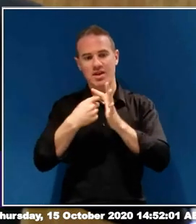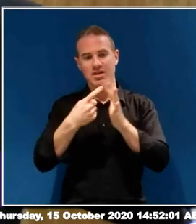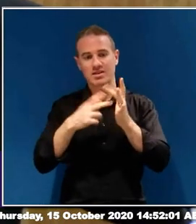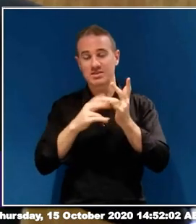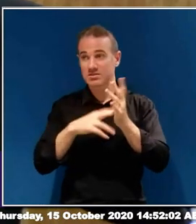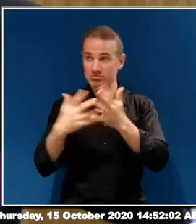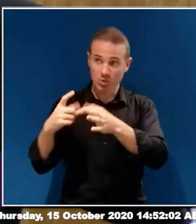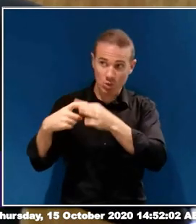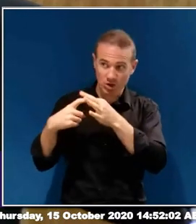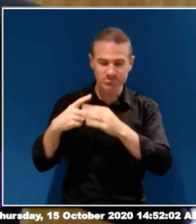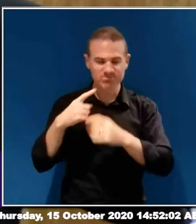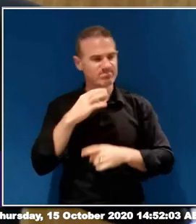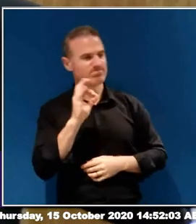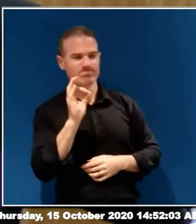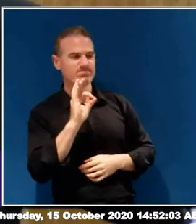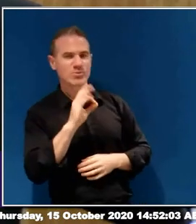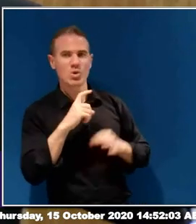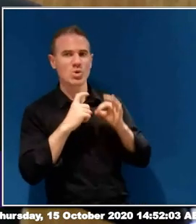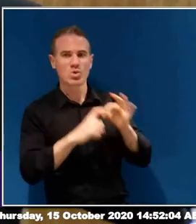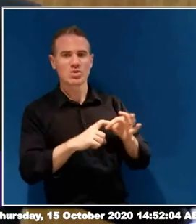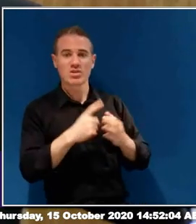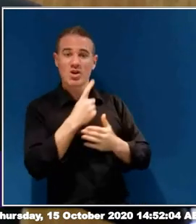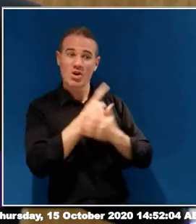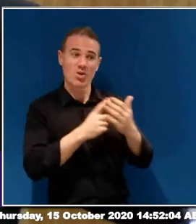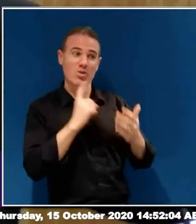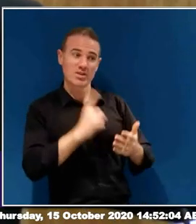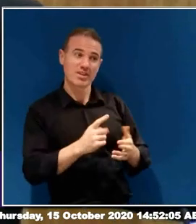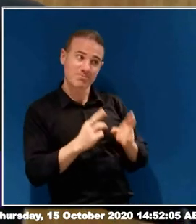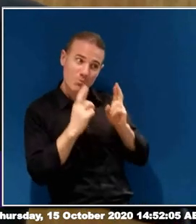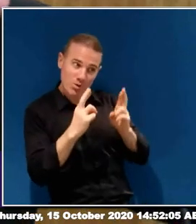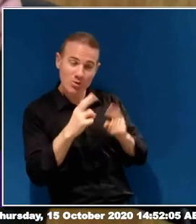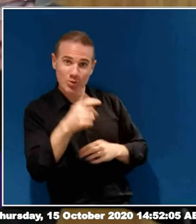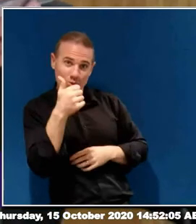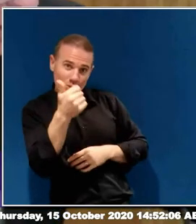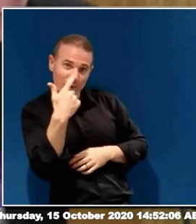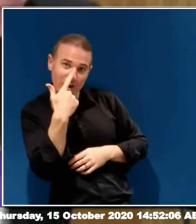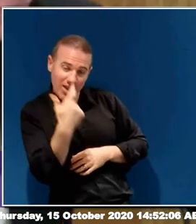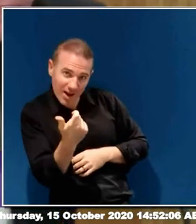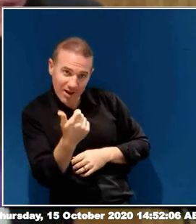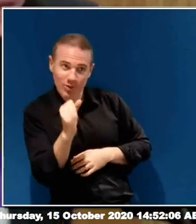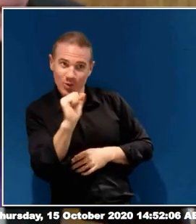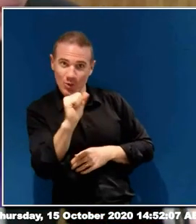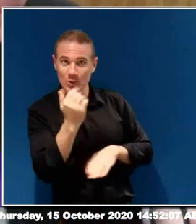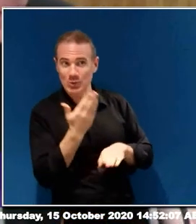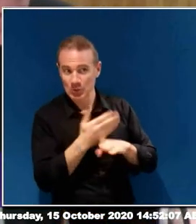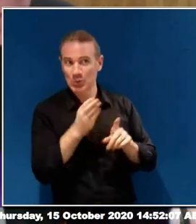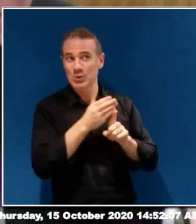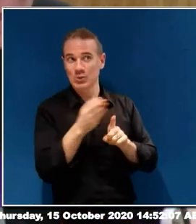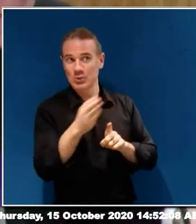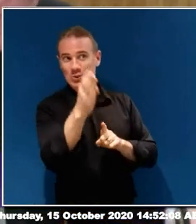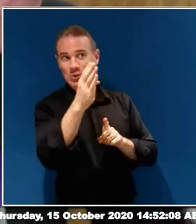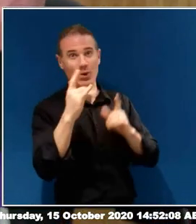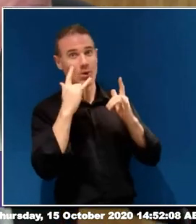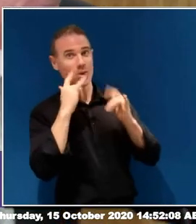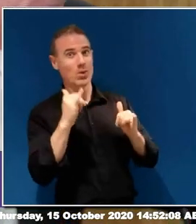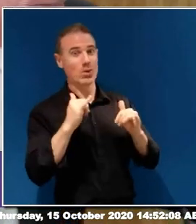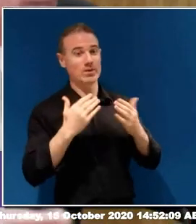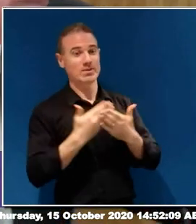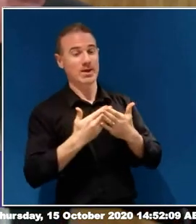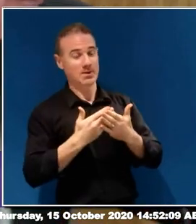good luck in her new chosen career. Thank you. Commissioner Mason?